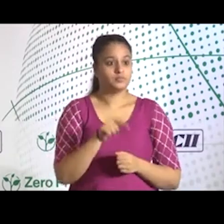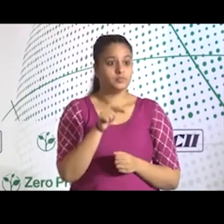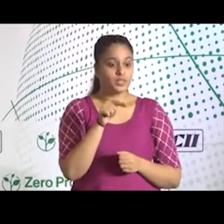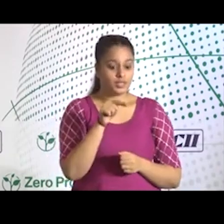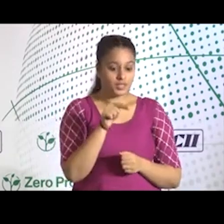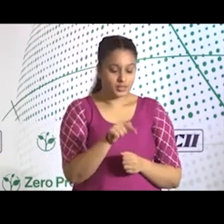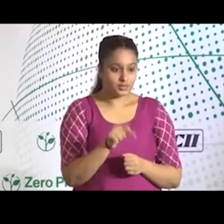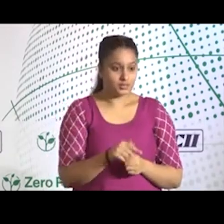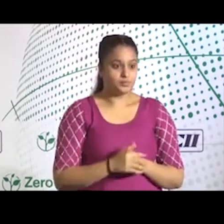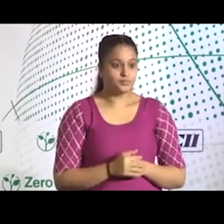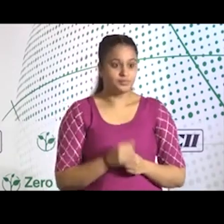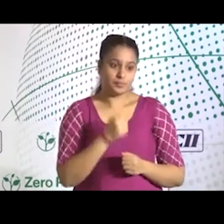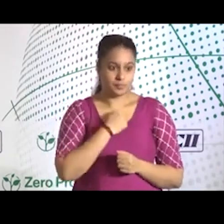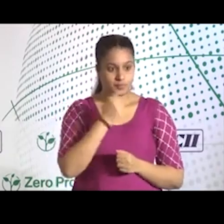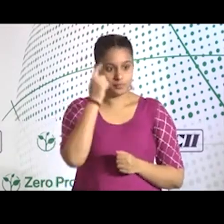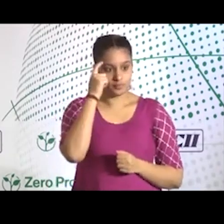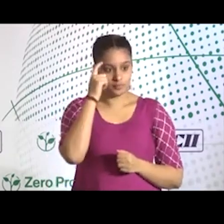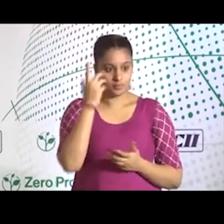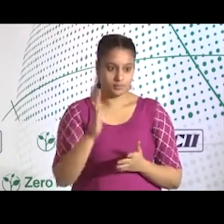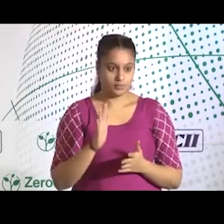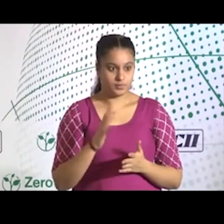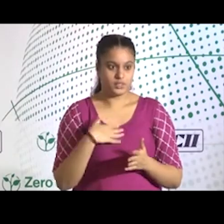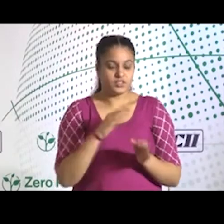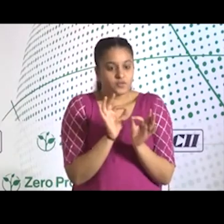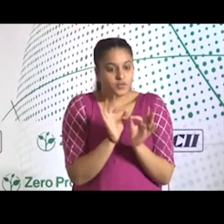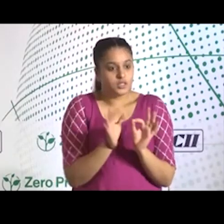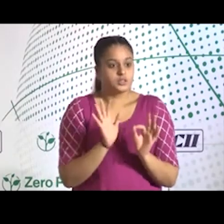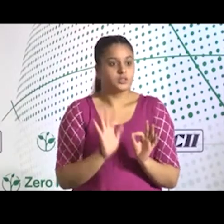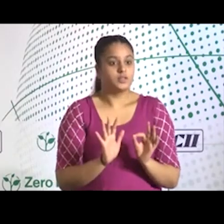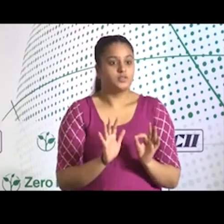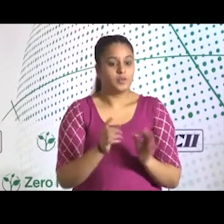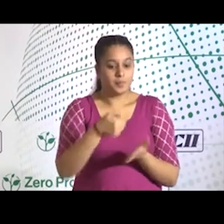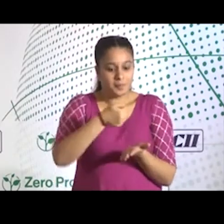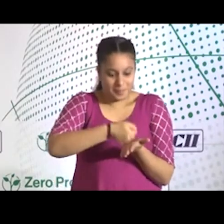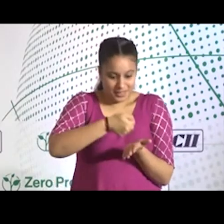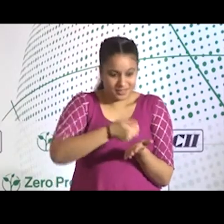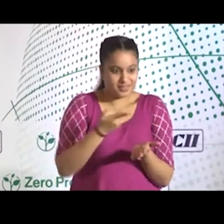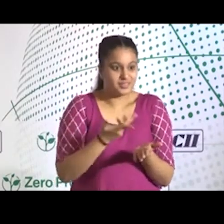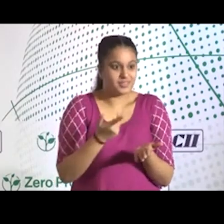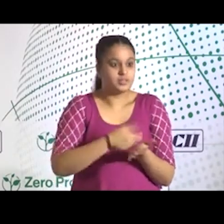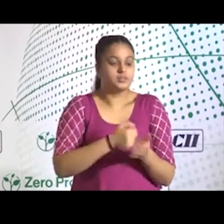So in my head I've separated these to the base. We've got very strong this today.